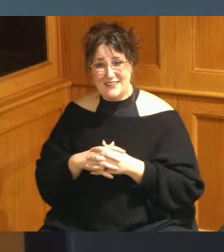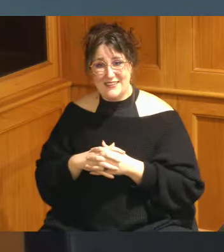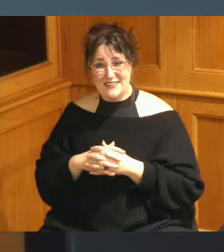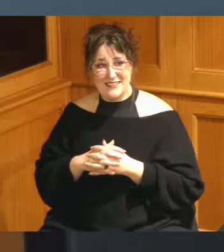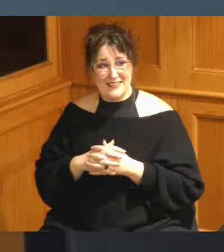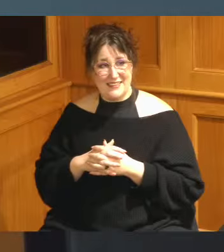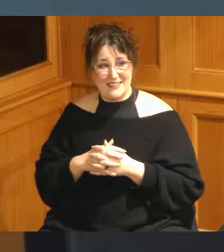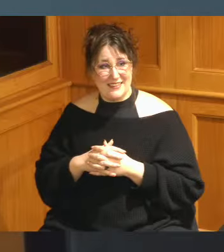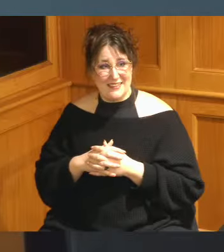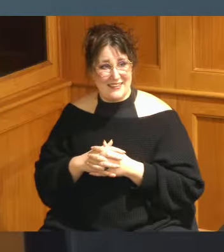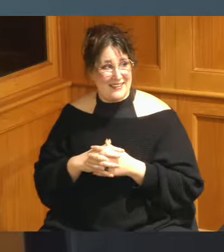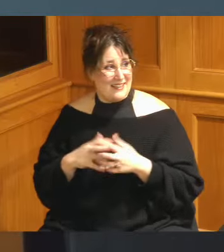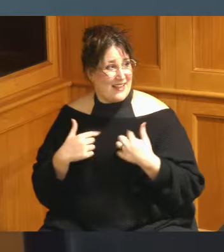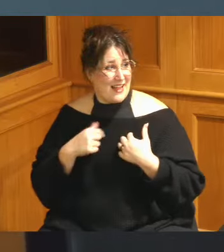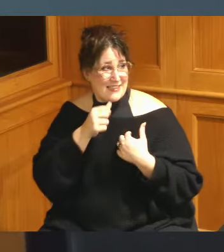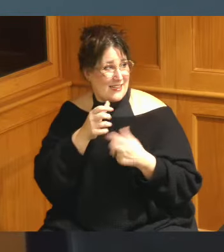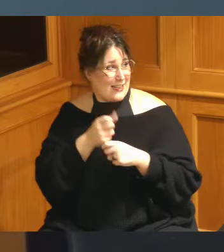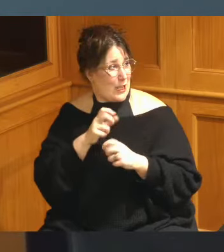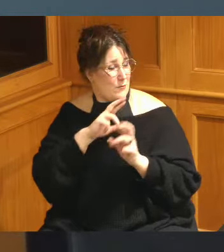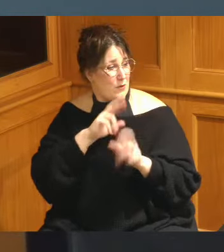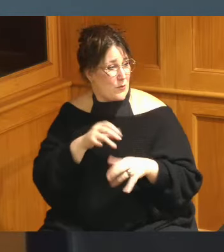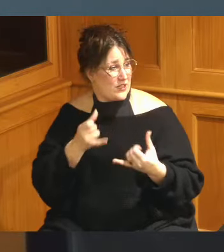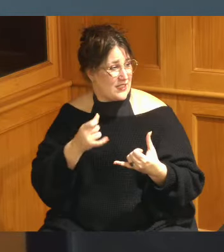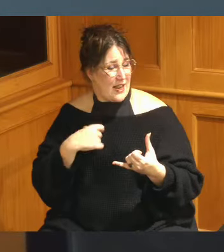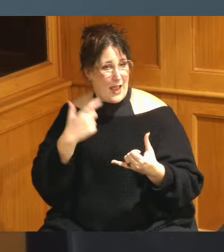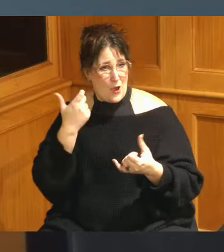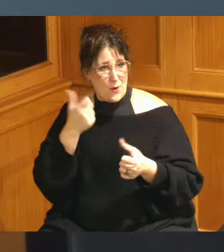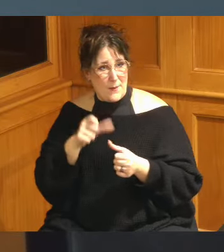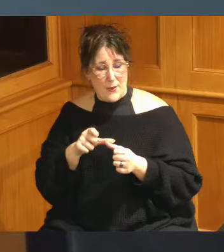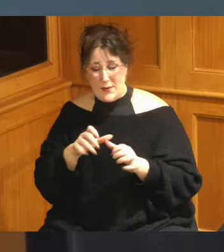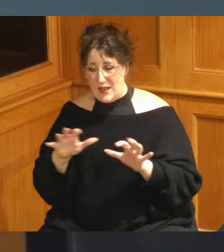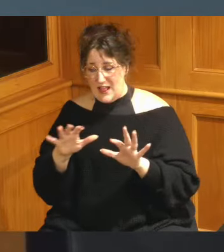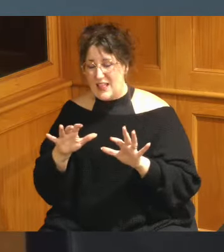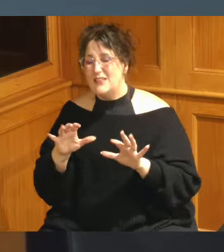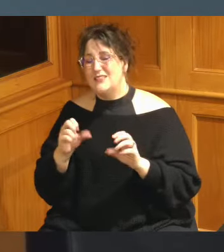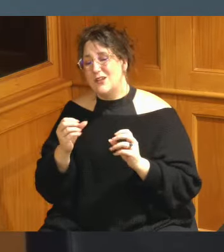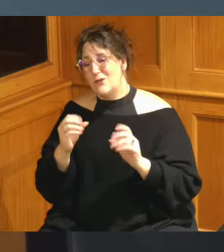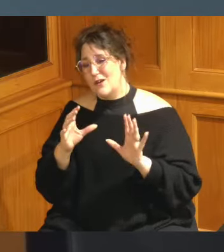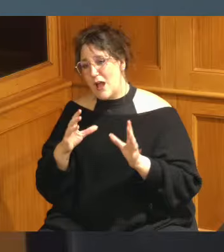I didn't get my report today, but I remember those things. And so, well, I want to say that